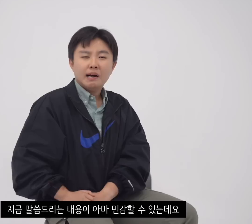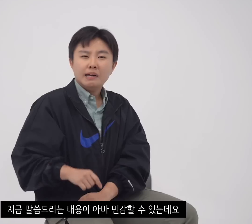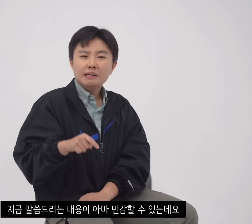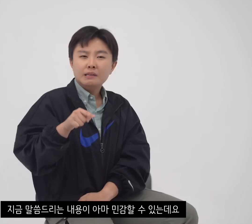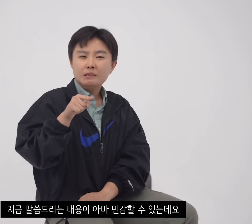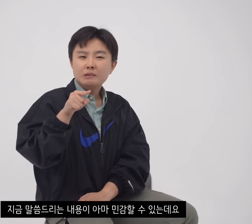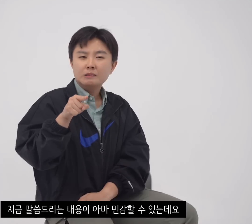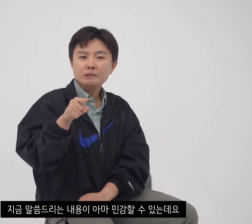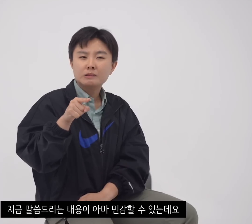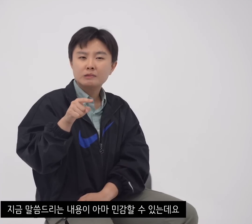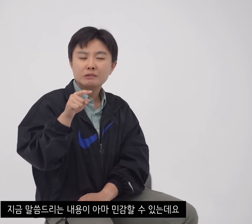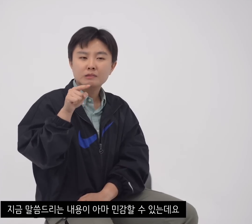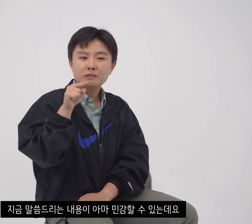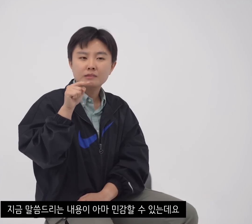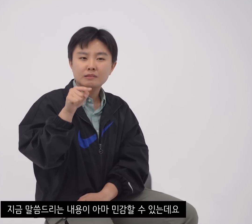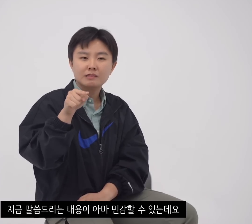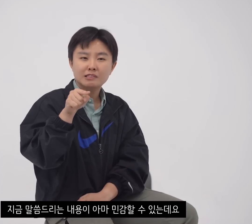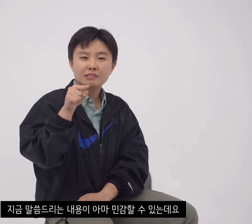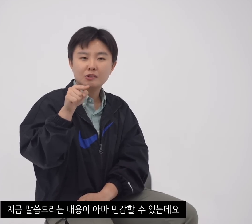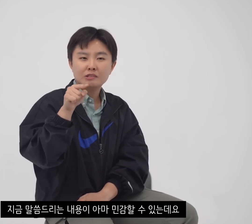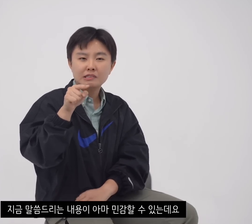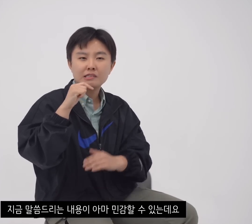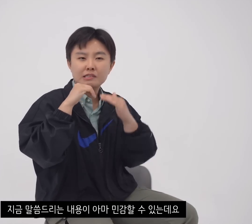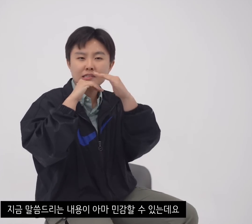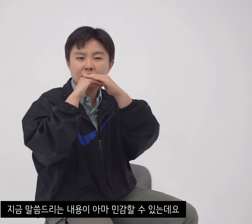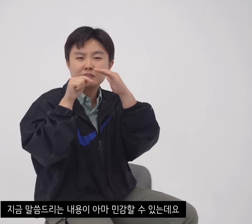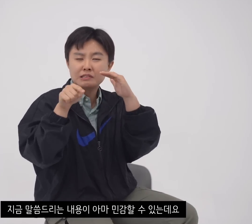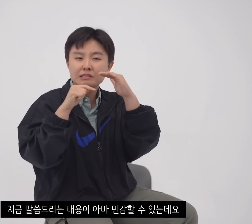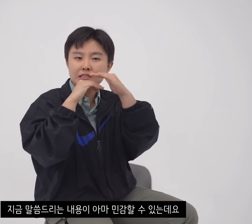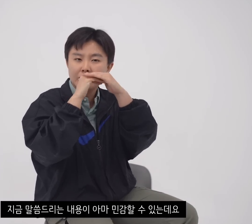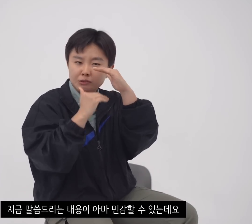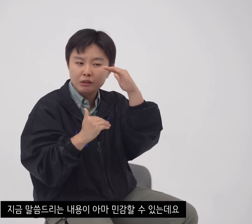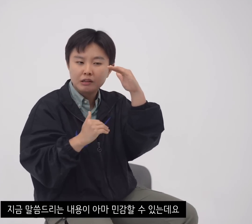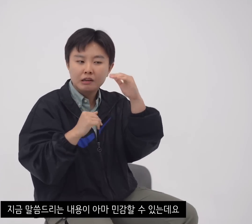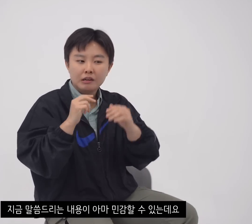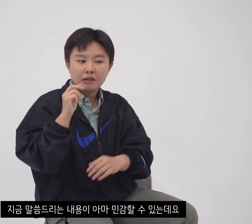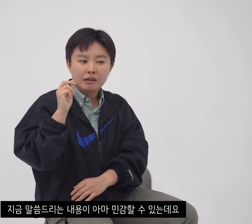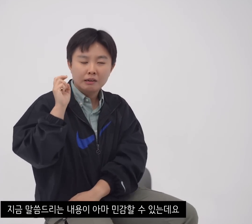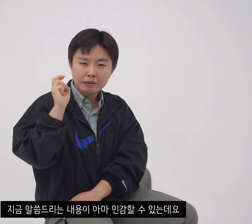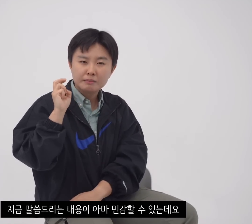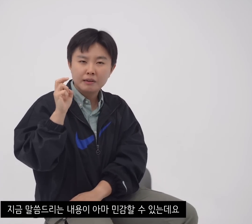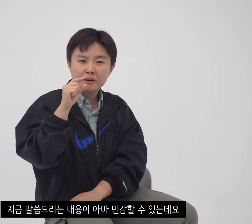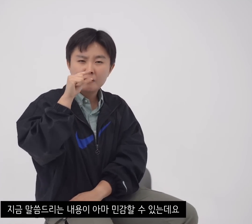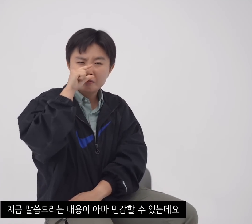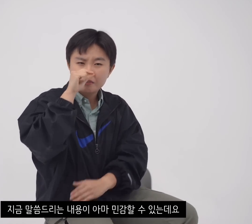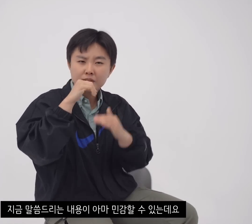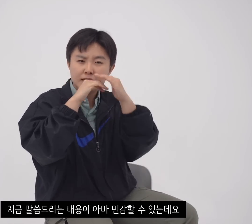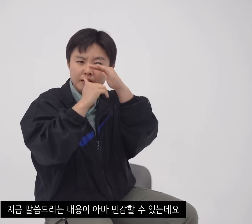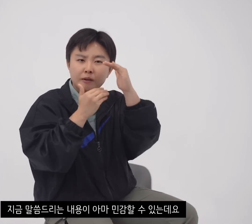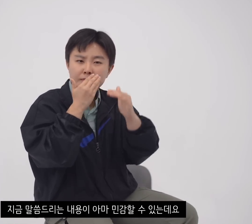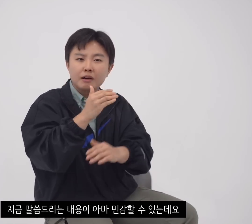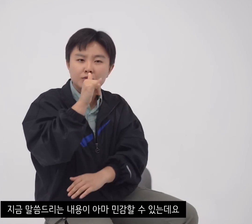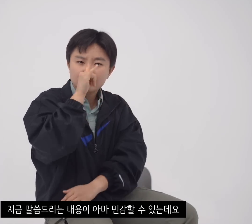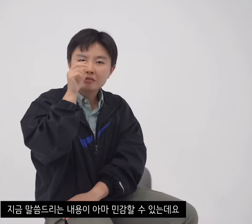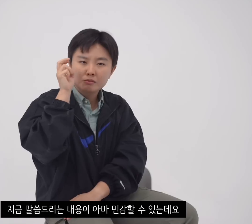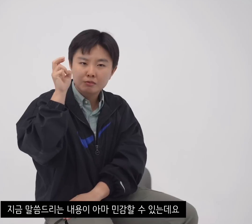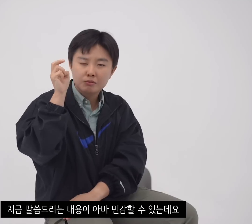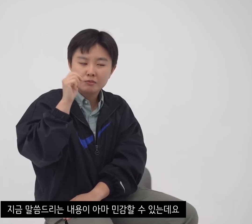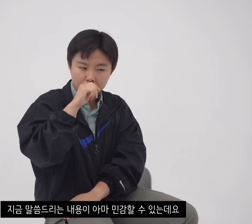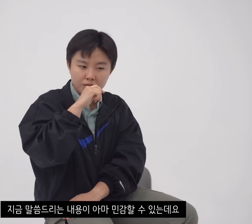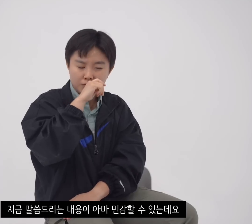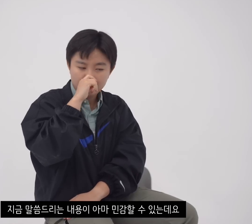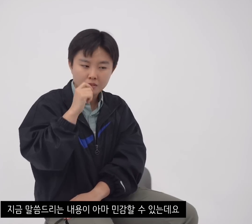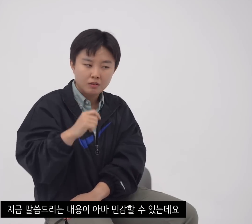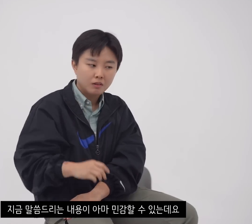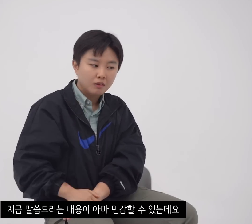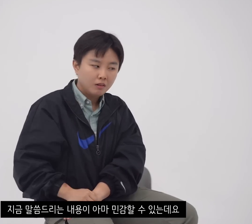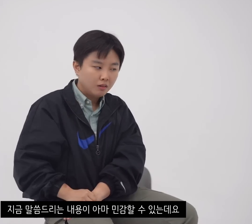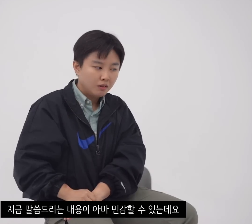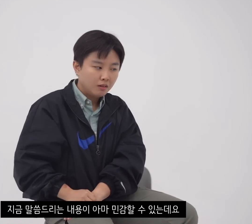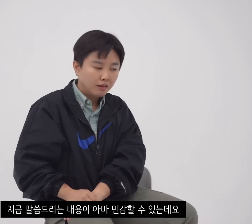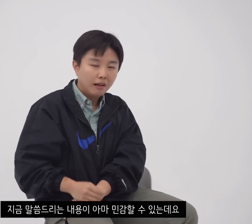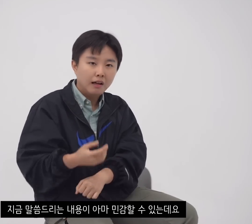The cost of the surgery is probably what I'm talking about right now. It may be sensitive.